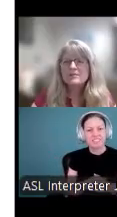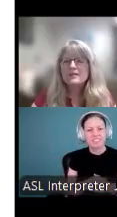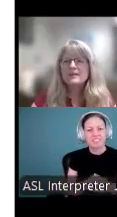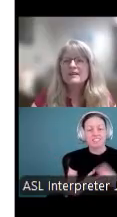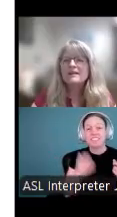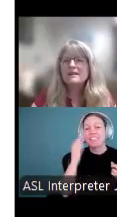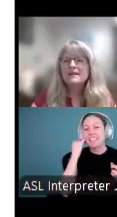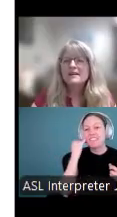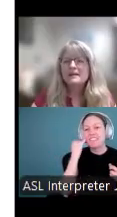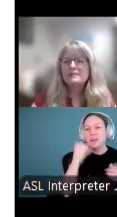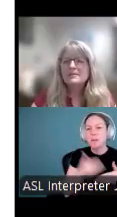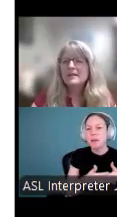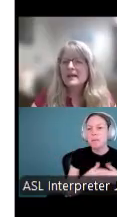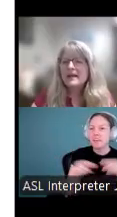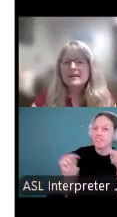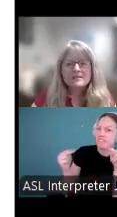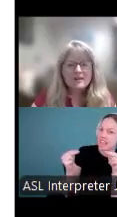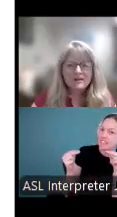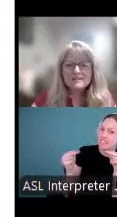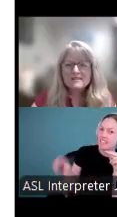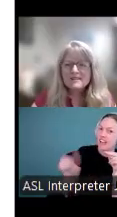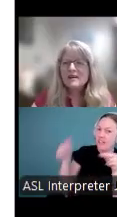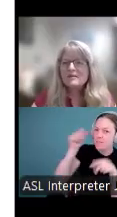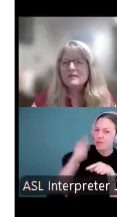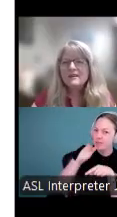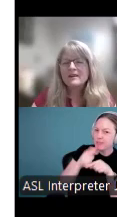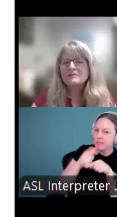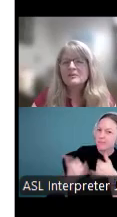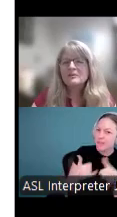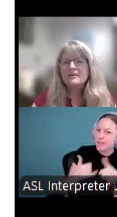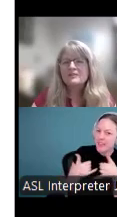sibling playing and talking to them like that, can be really